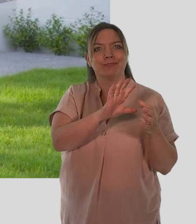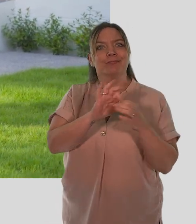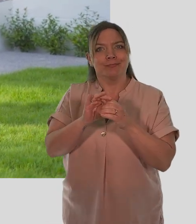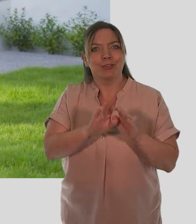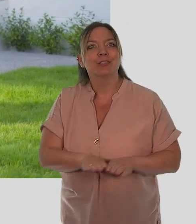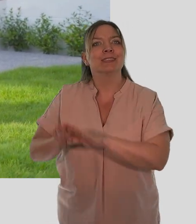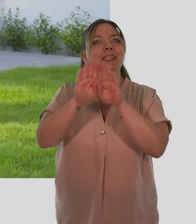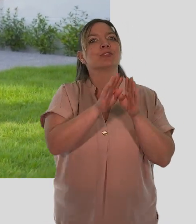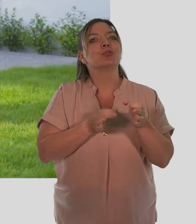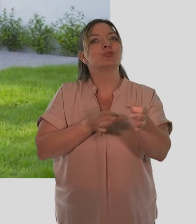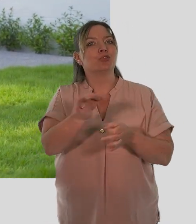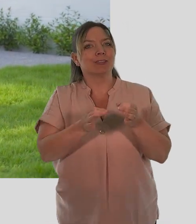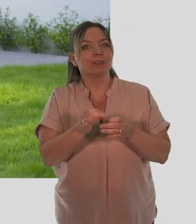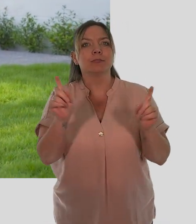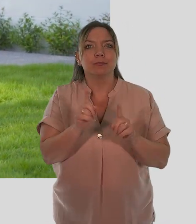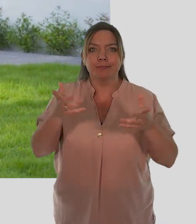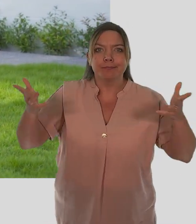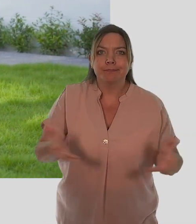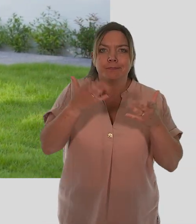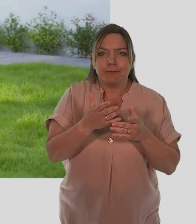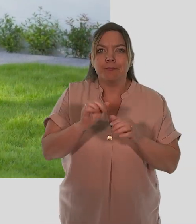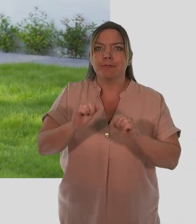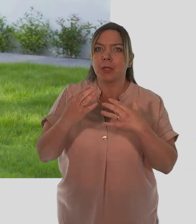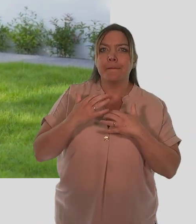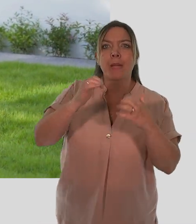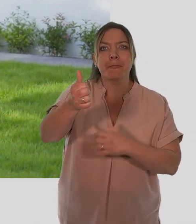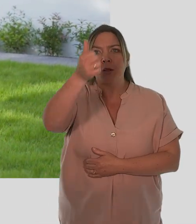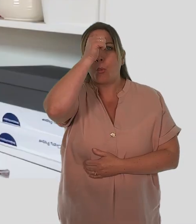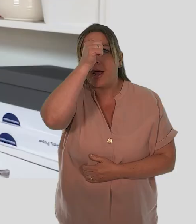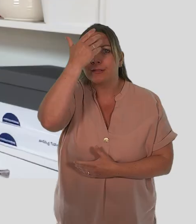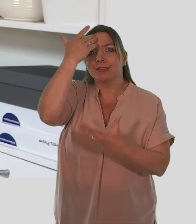to help dispel common misconceptions that deter diagnosis